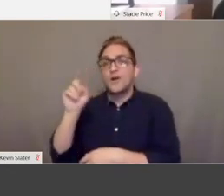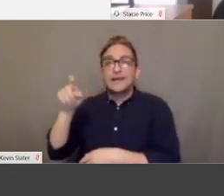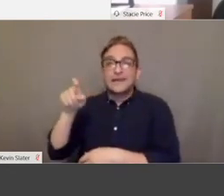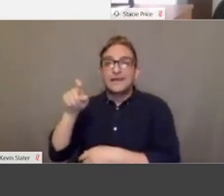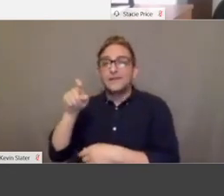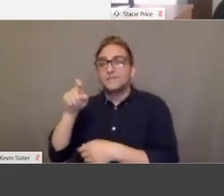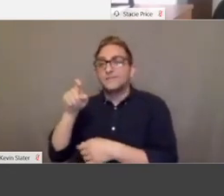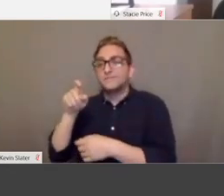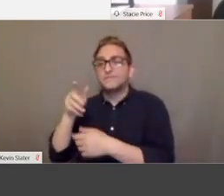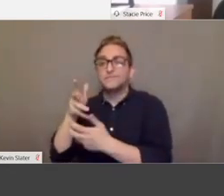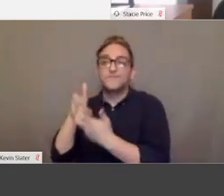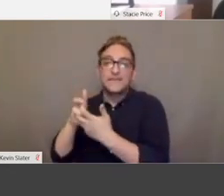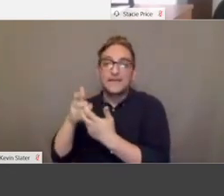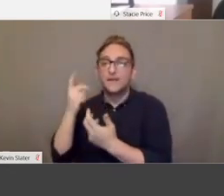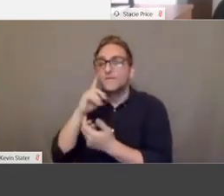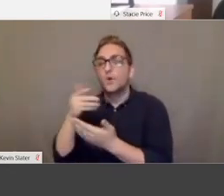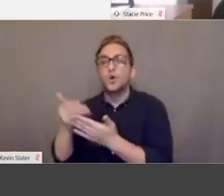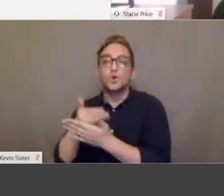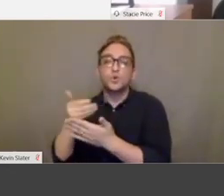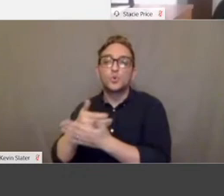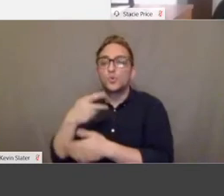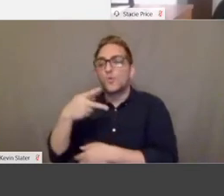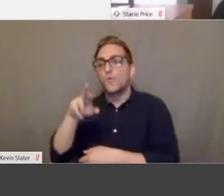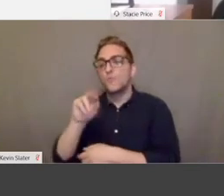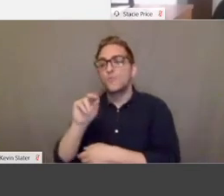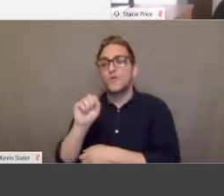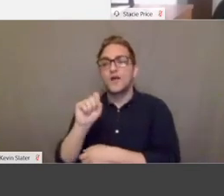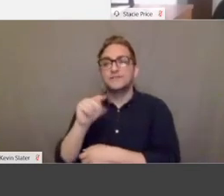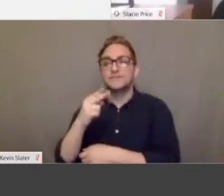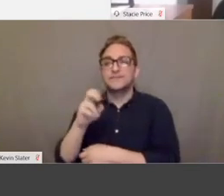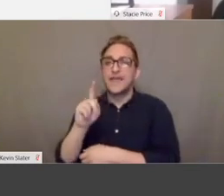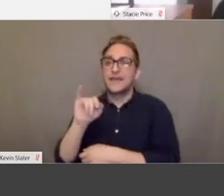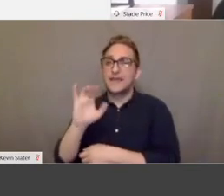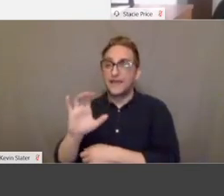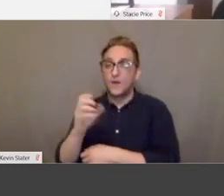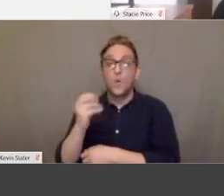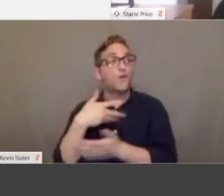to take them to be fitted for a new prosthetic or new wheelchair or whatever, all those type